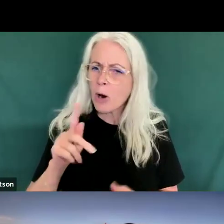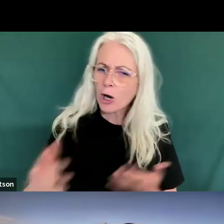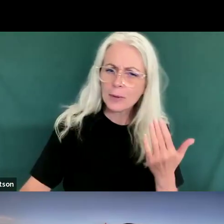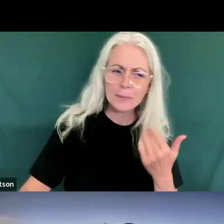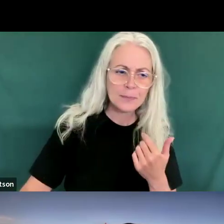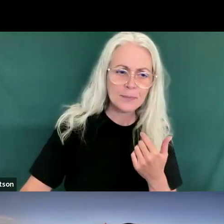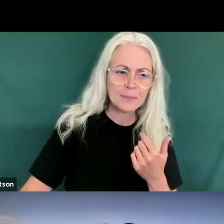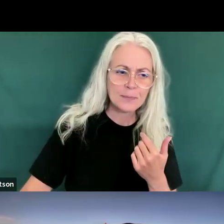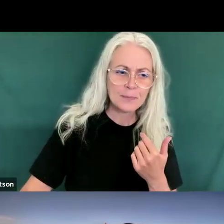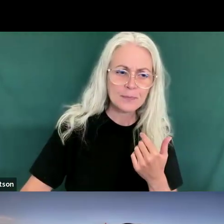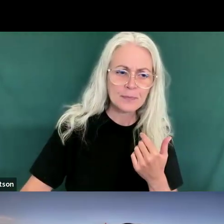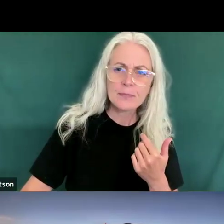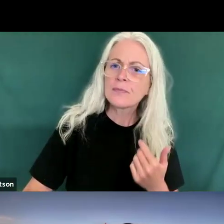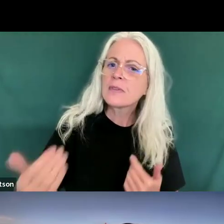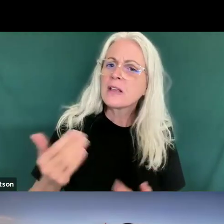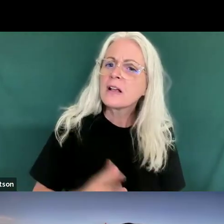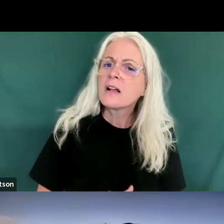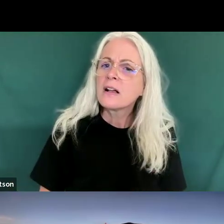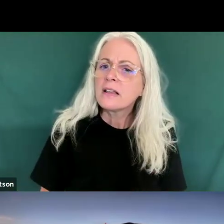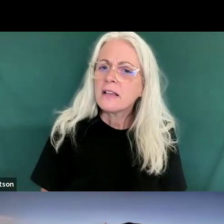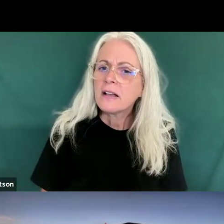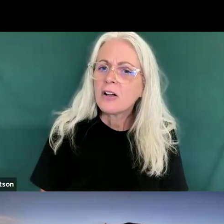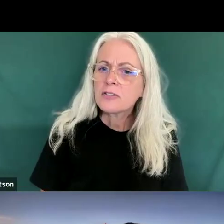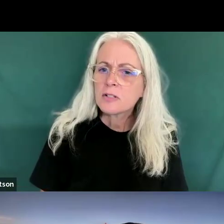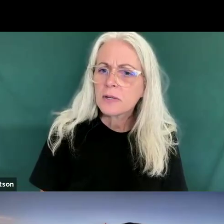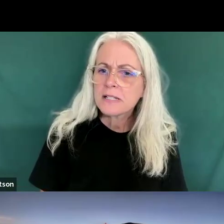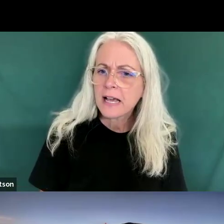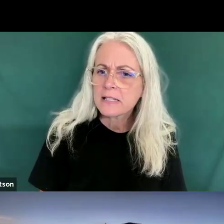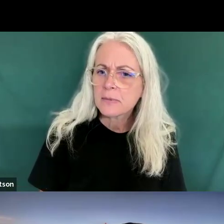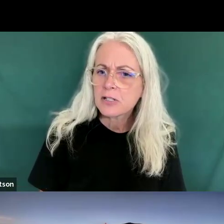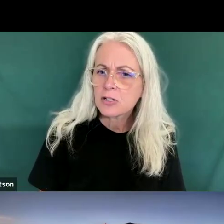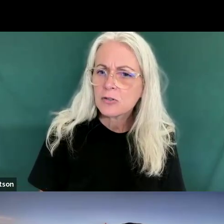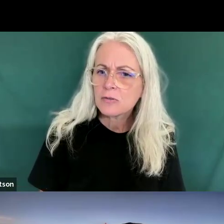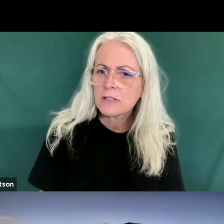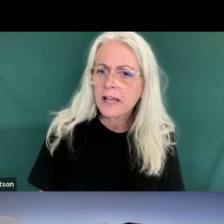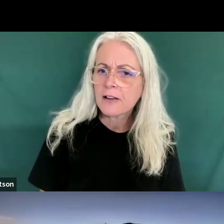also getting ready to respond to that question. Yeah, also, I just wanted to add something, too,